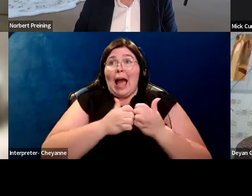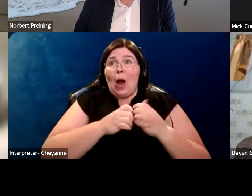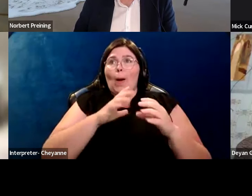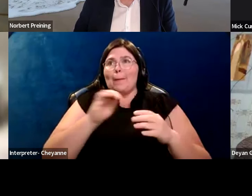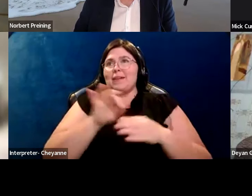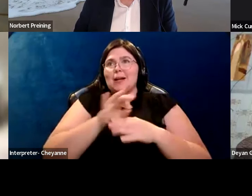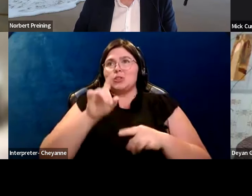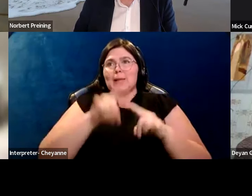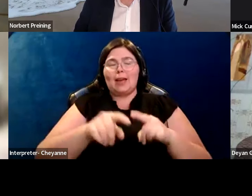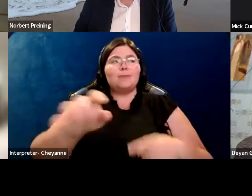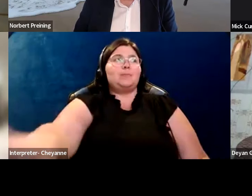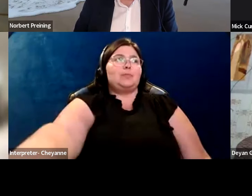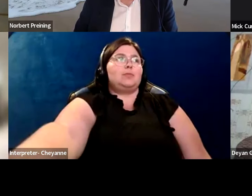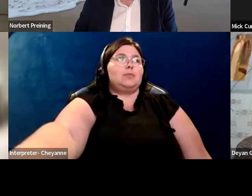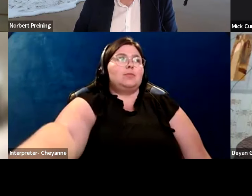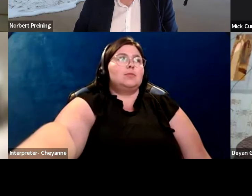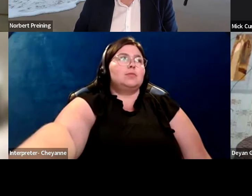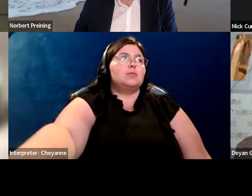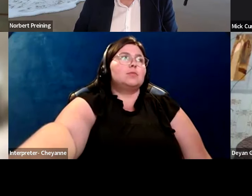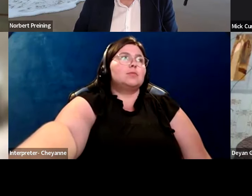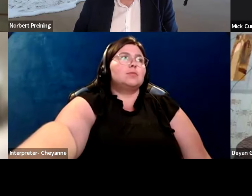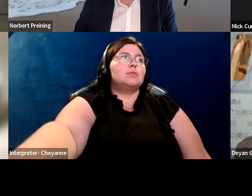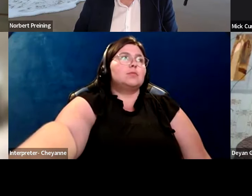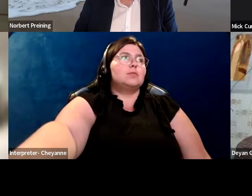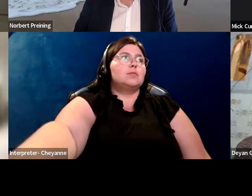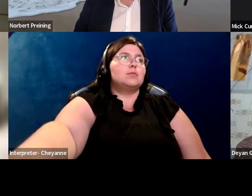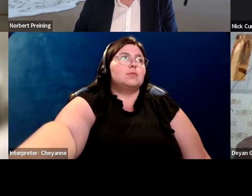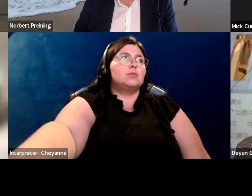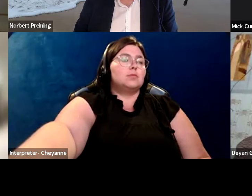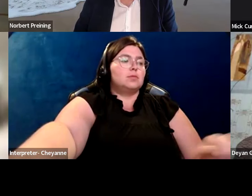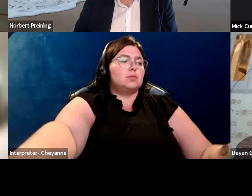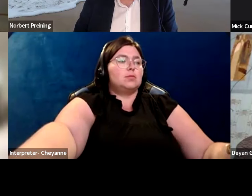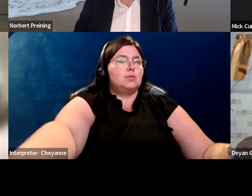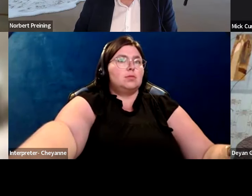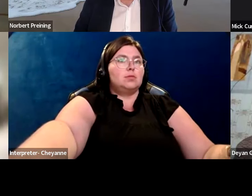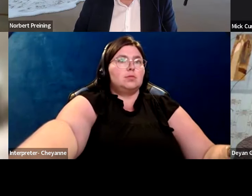Standardization is good and the way to move forward here.